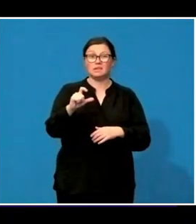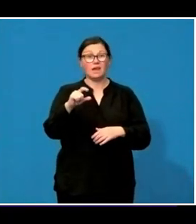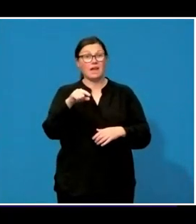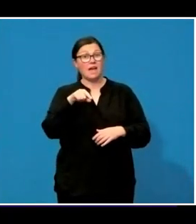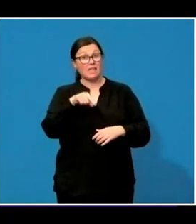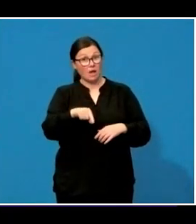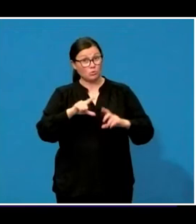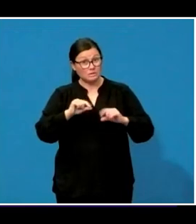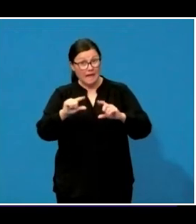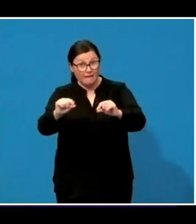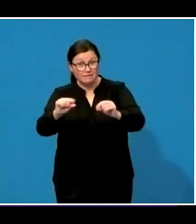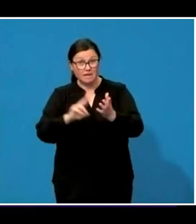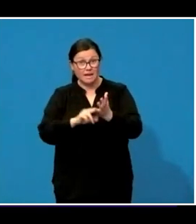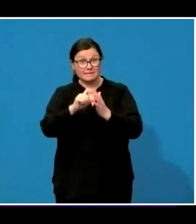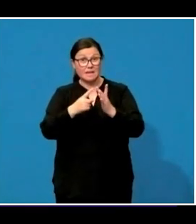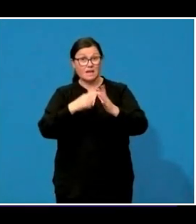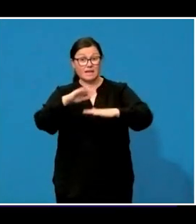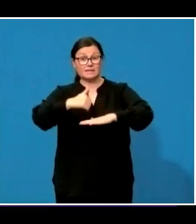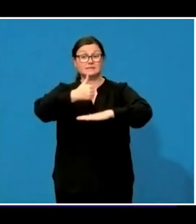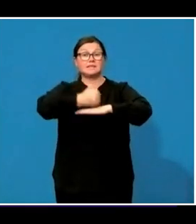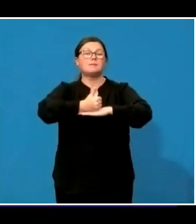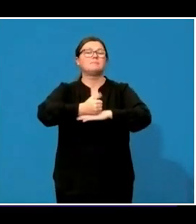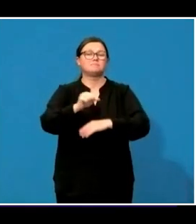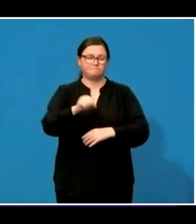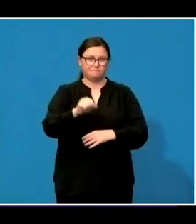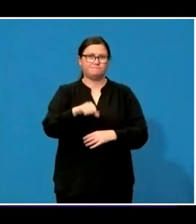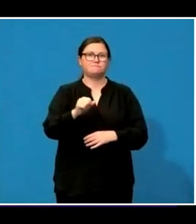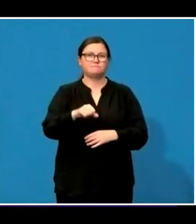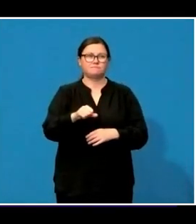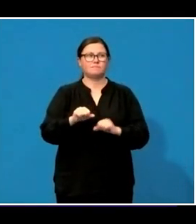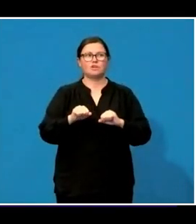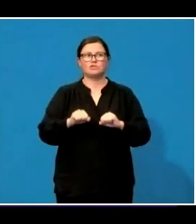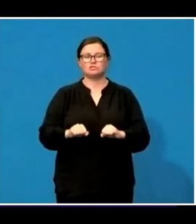Yes, it did. CHAIR: What prompted that change of location for Joziah?